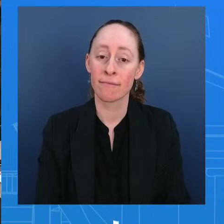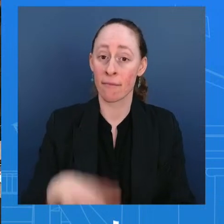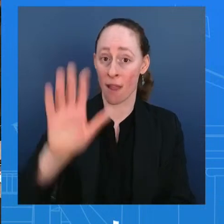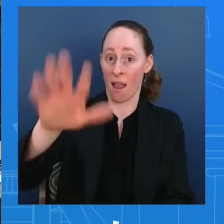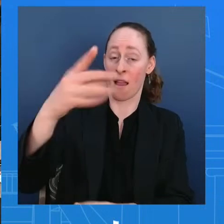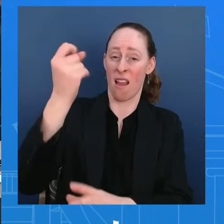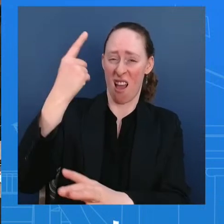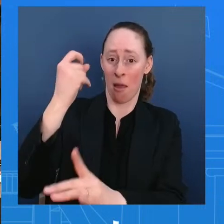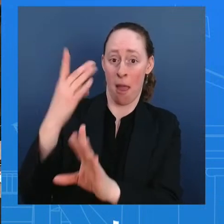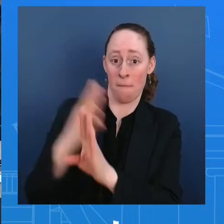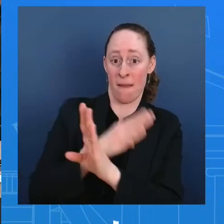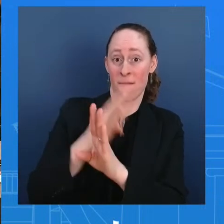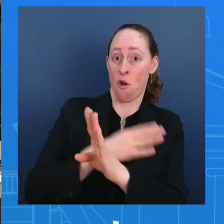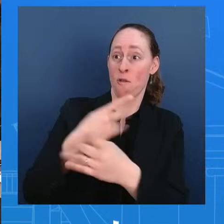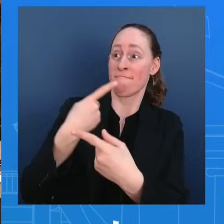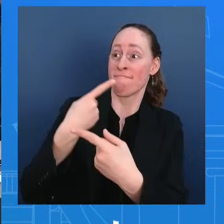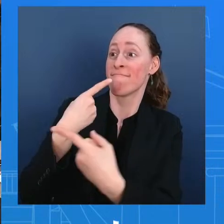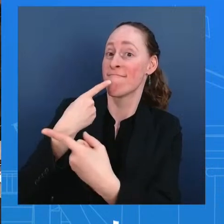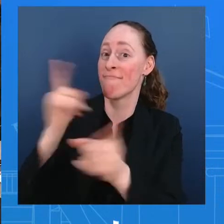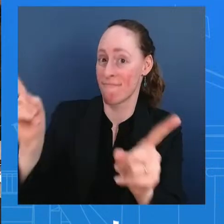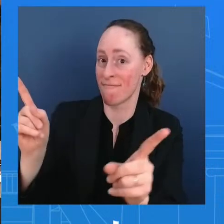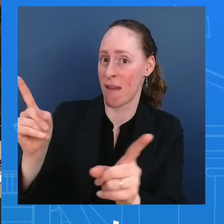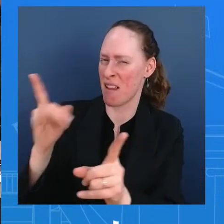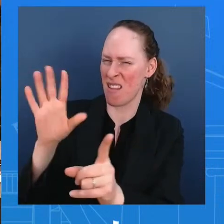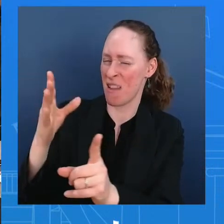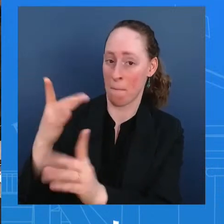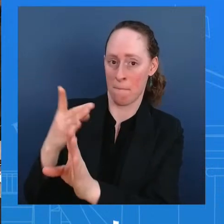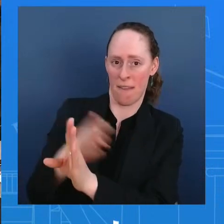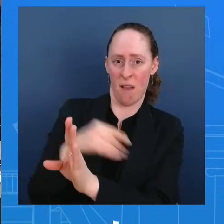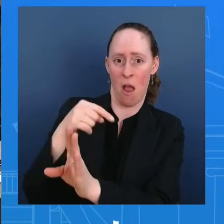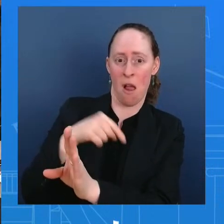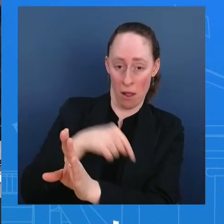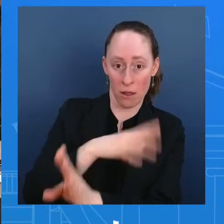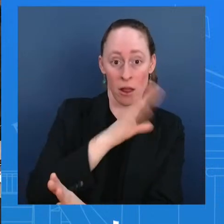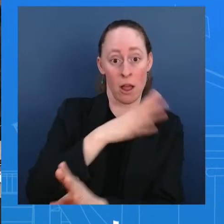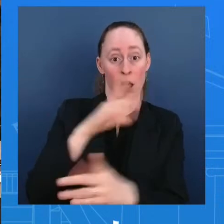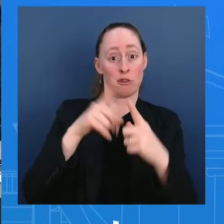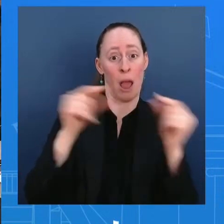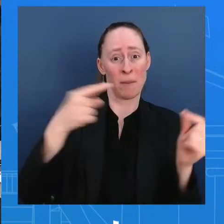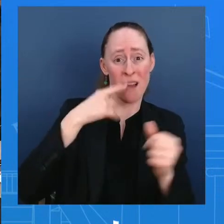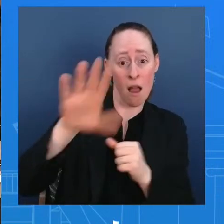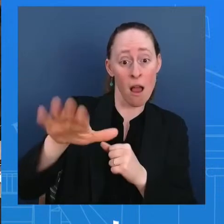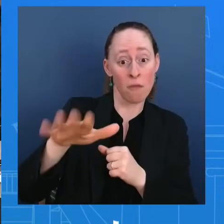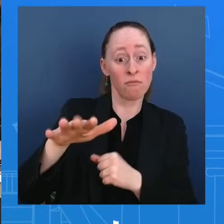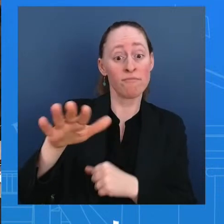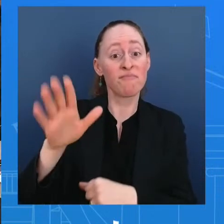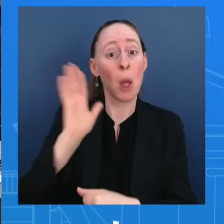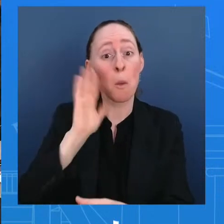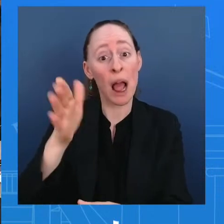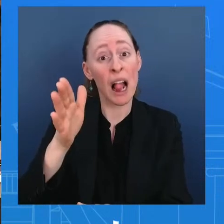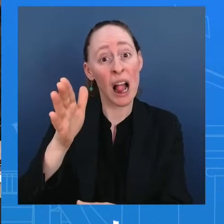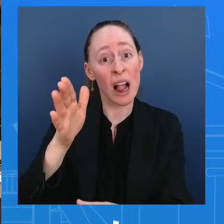if this decision came to be. Has there been any preparation for that? Was that involved in the decision?